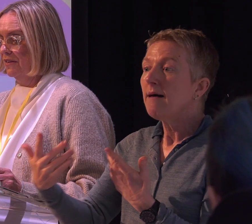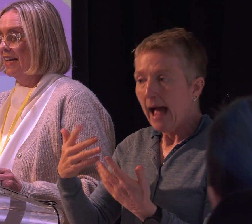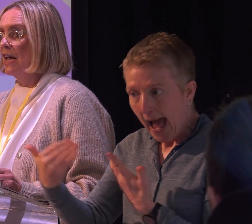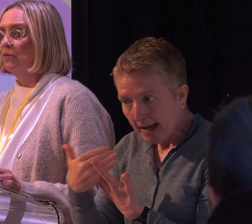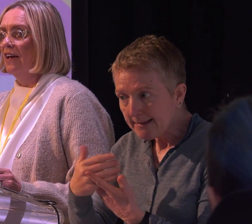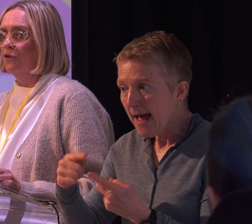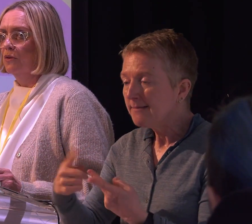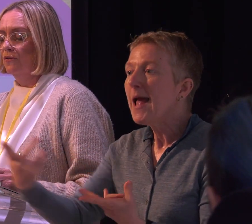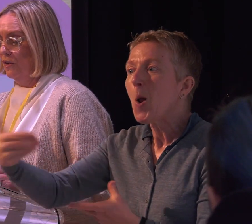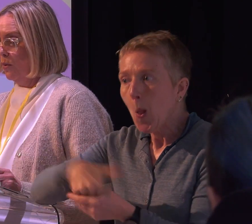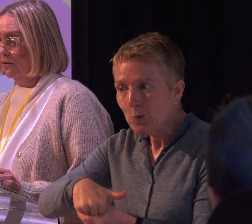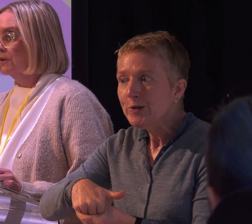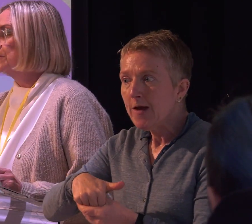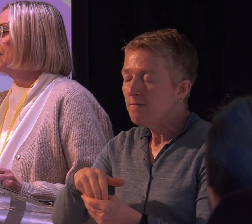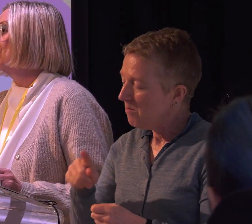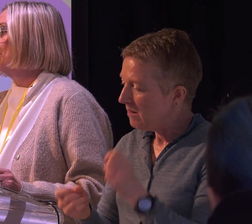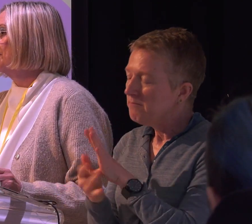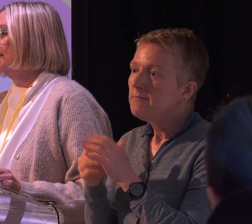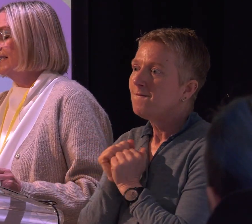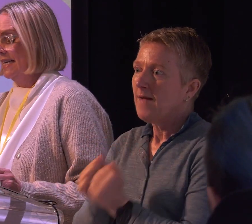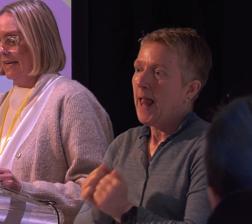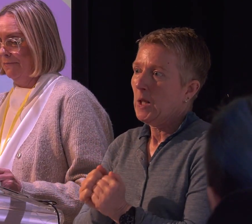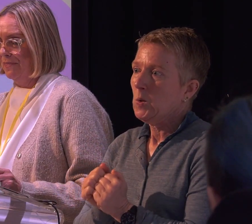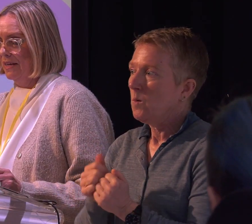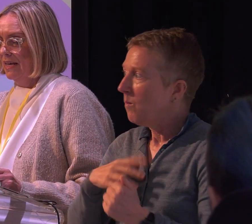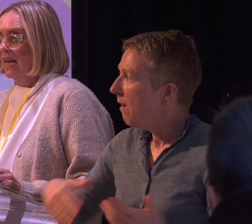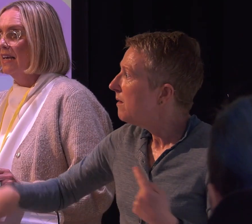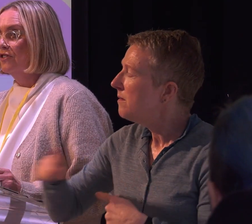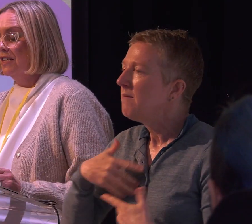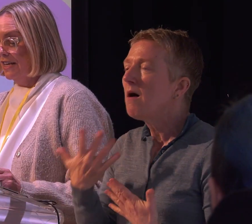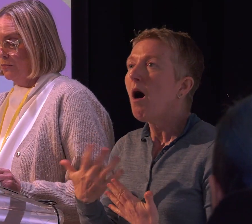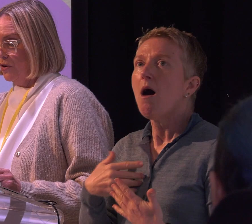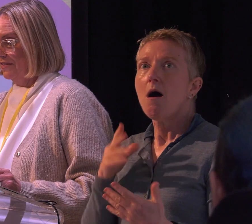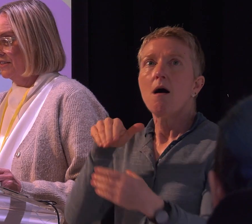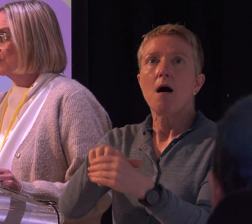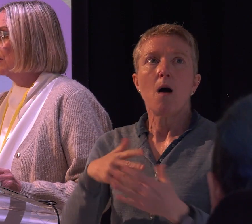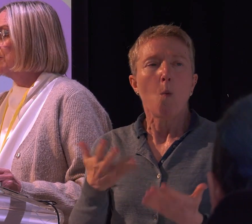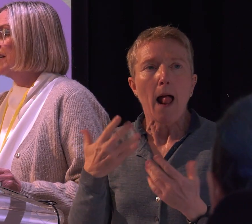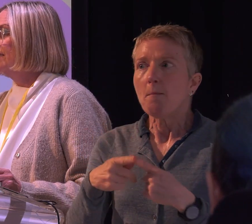And that enables everyone to feel welcomed and represented here. Last year, the Attenborough Arts Centre